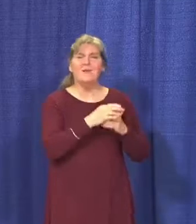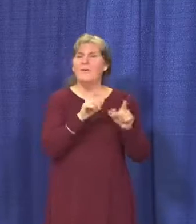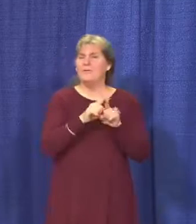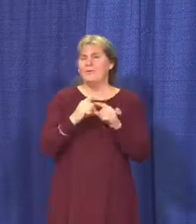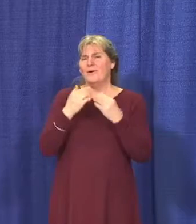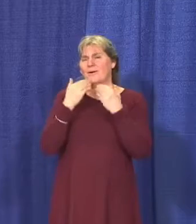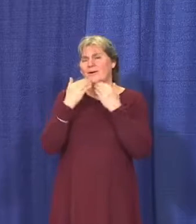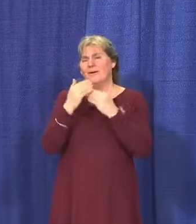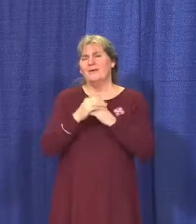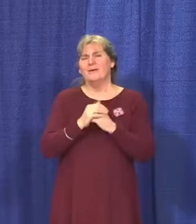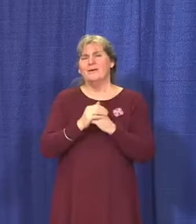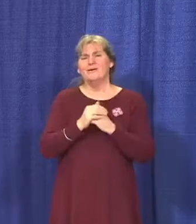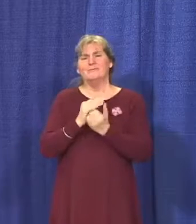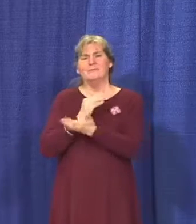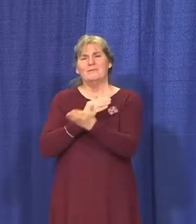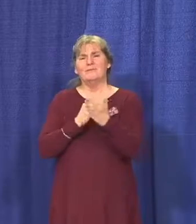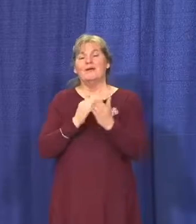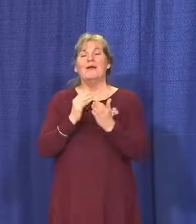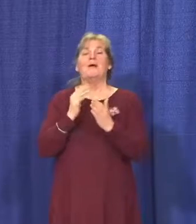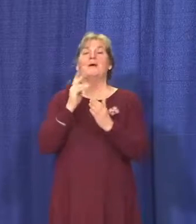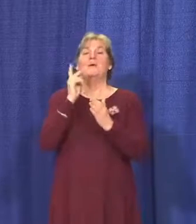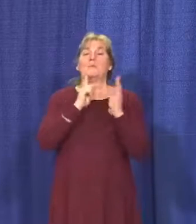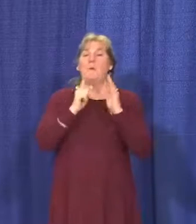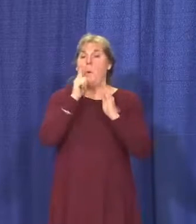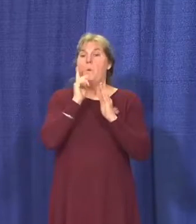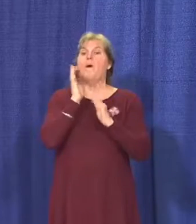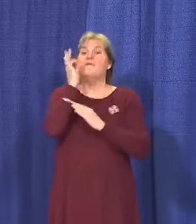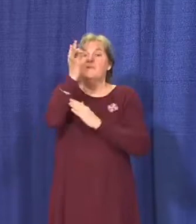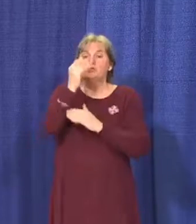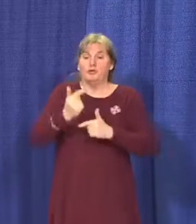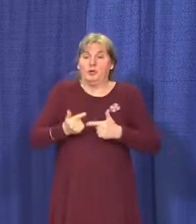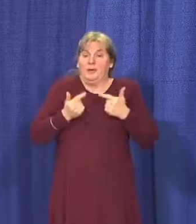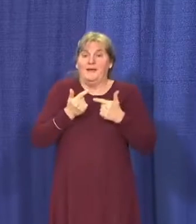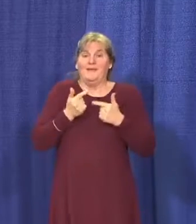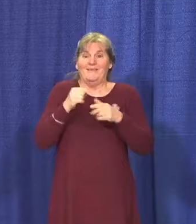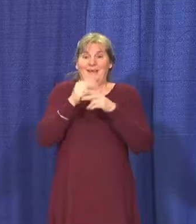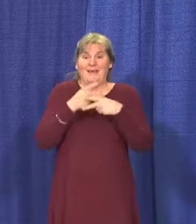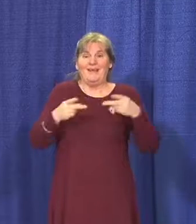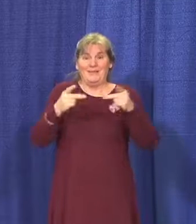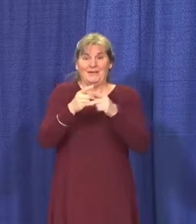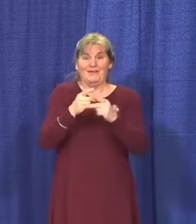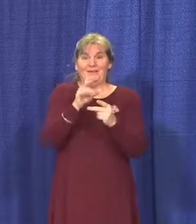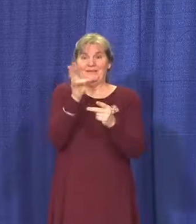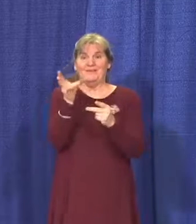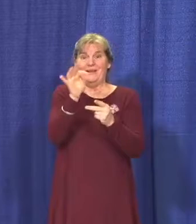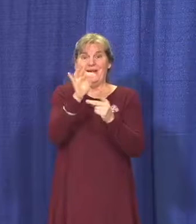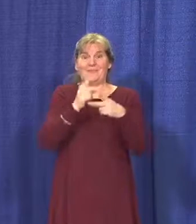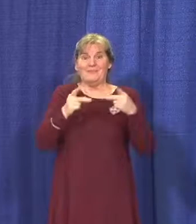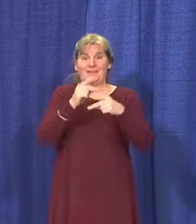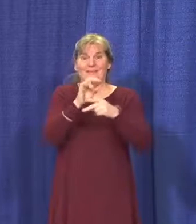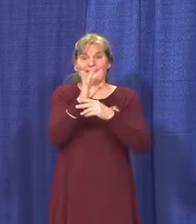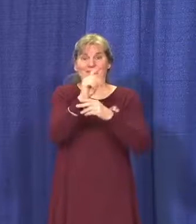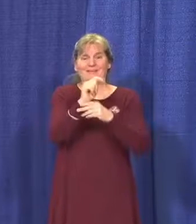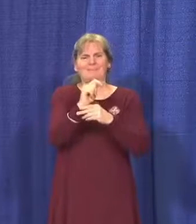Most of all, I want to wish all the future residents of these 79 affordable housing units the